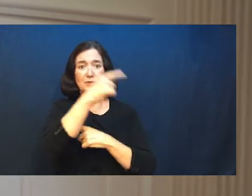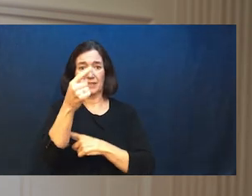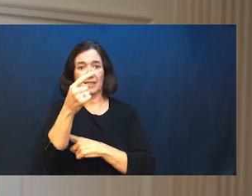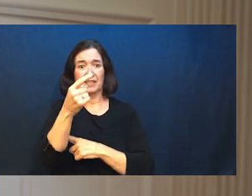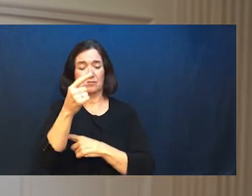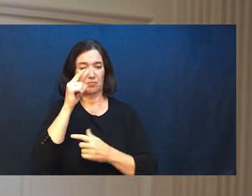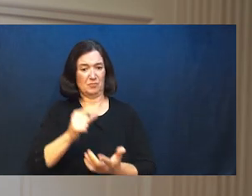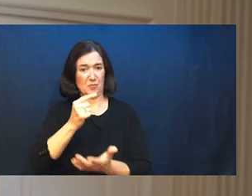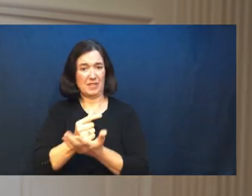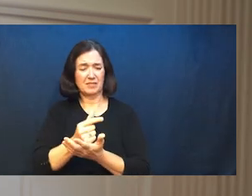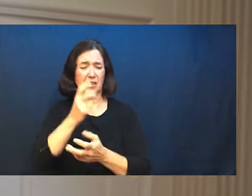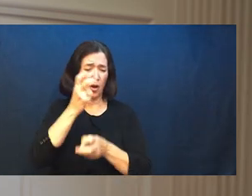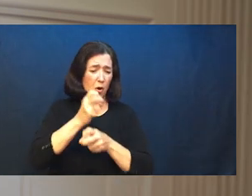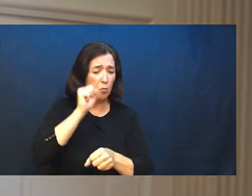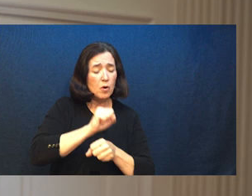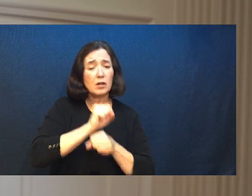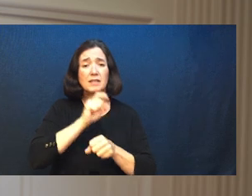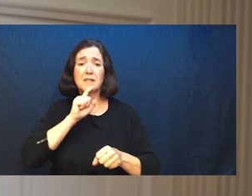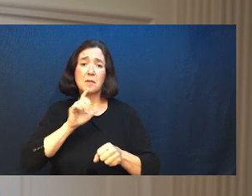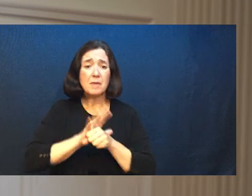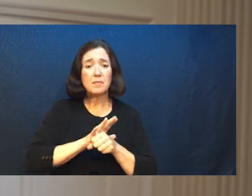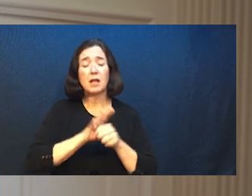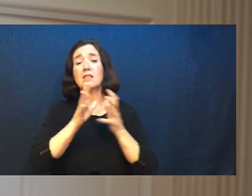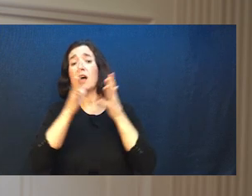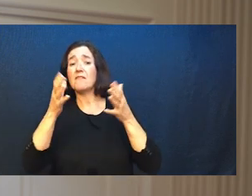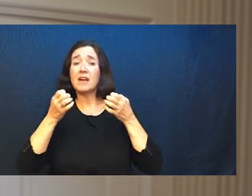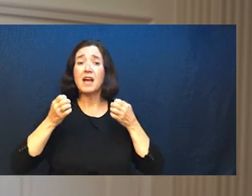the position that you're in now, hard work, commitment, lots